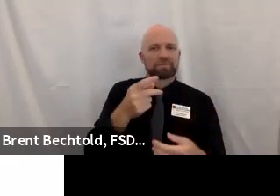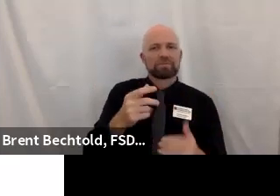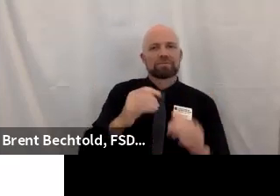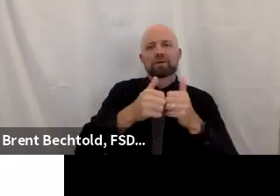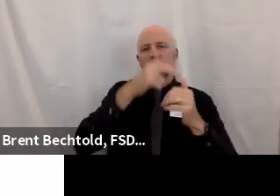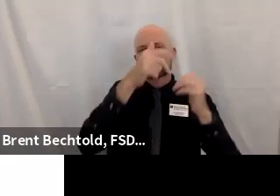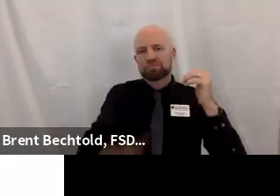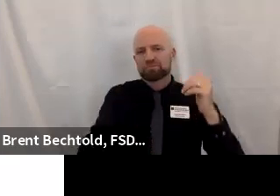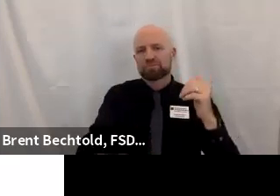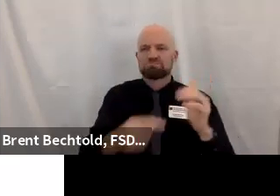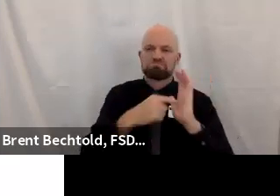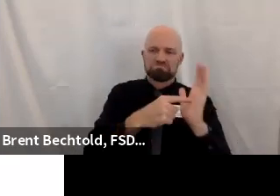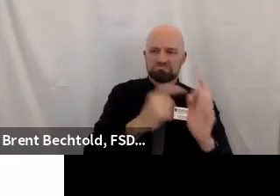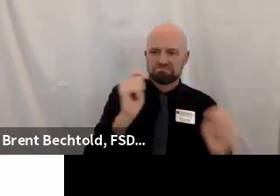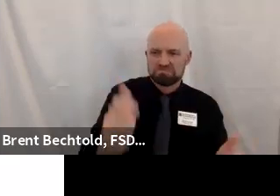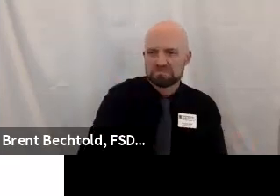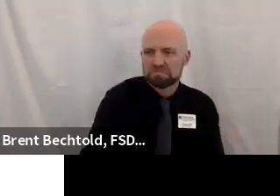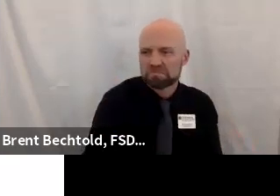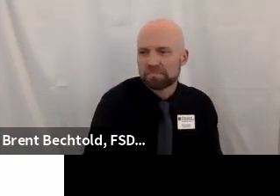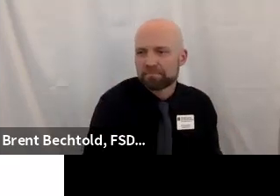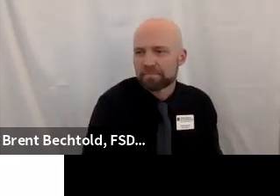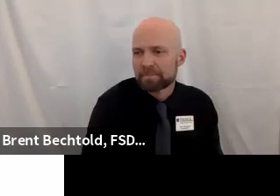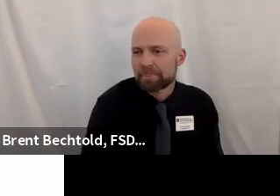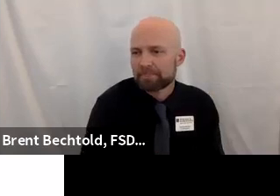thing to do with the students and I'd show you this video of